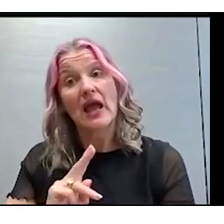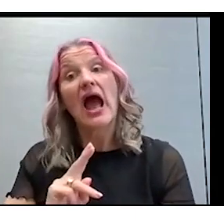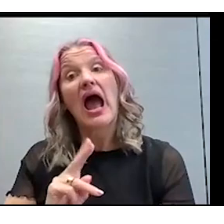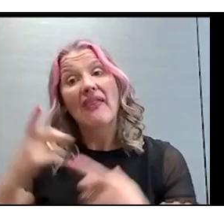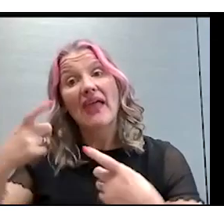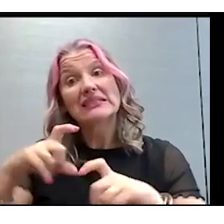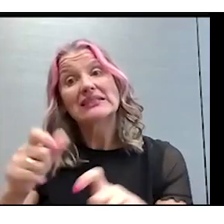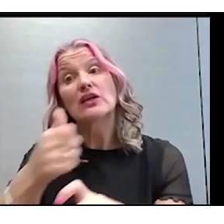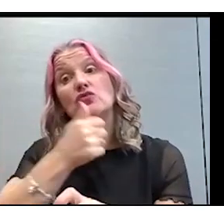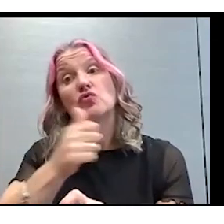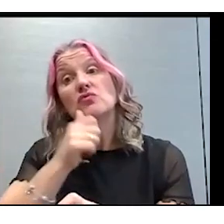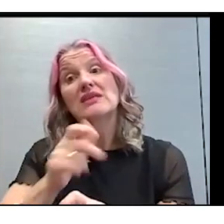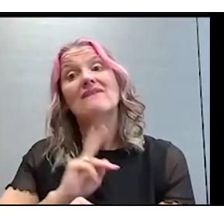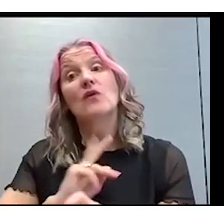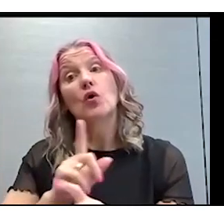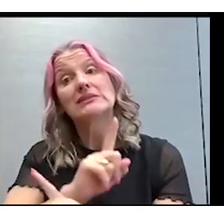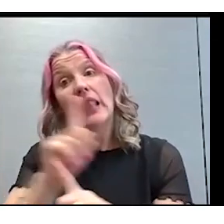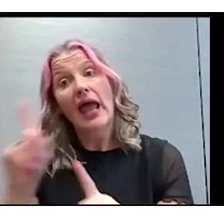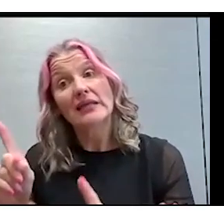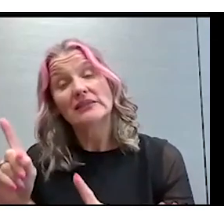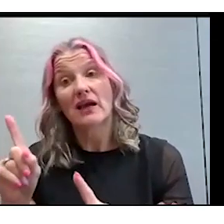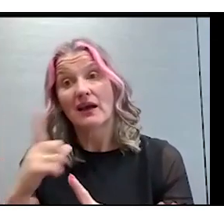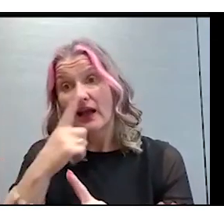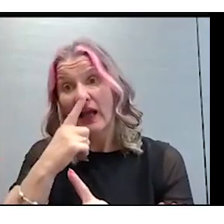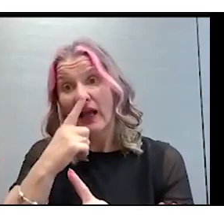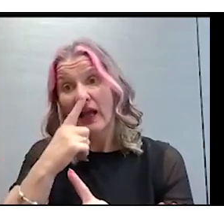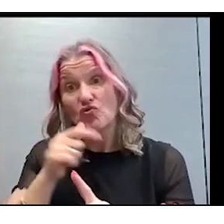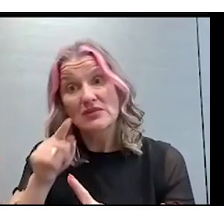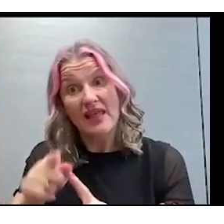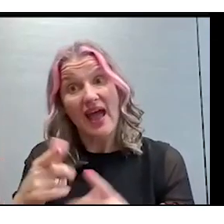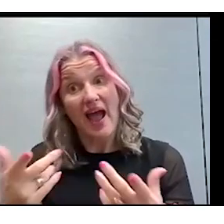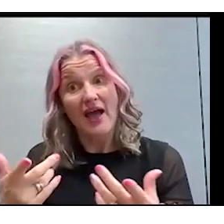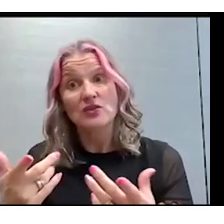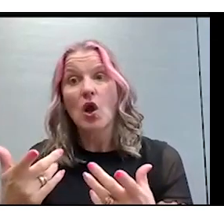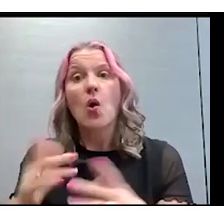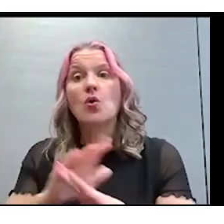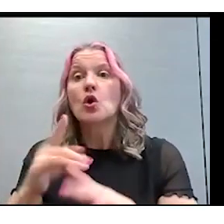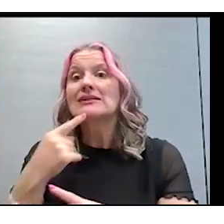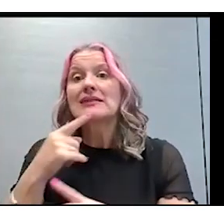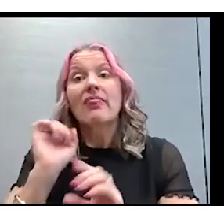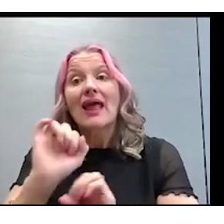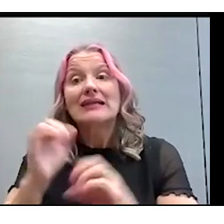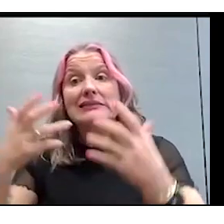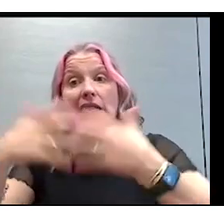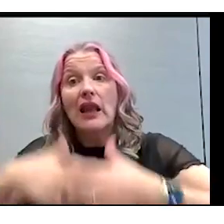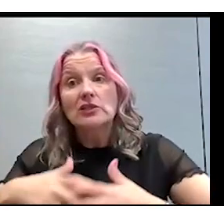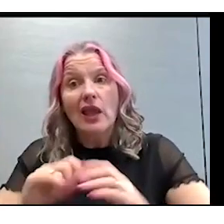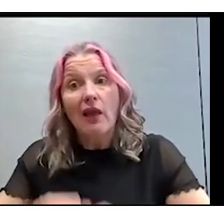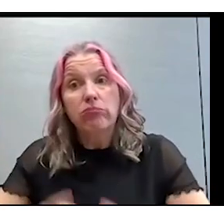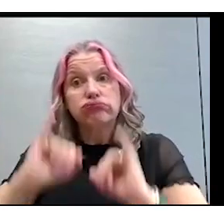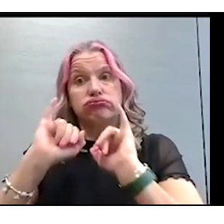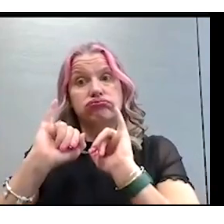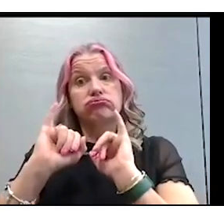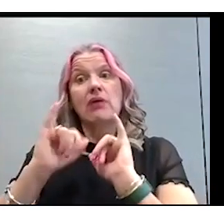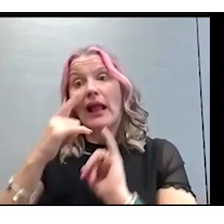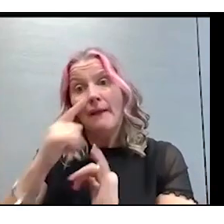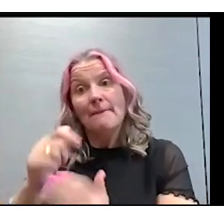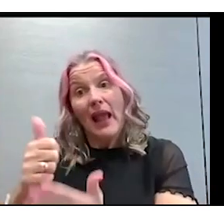they want to hold onto. So it's not to say that this technology is all bad. It can be incredibly helpful,